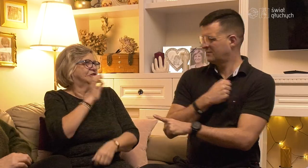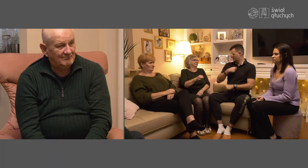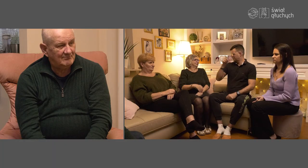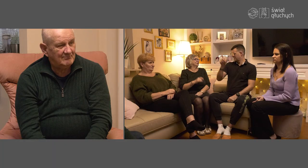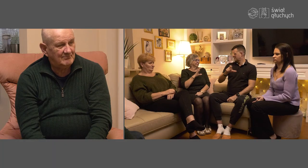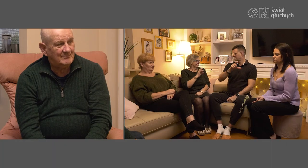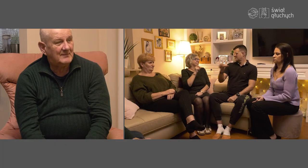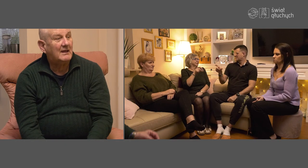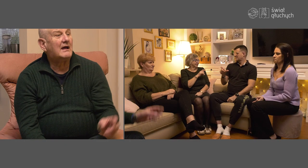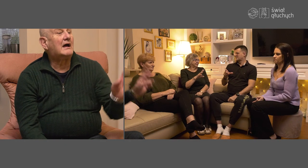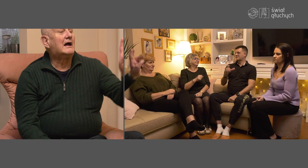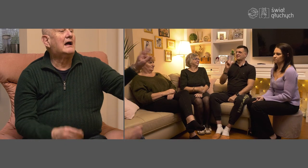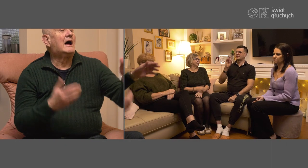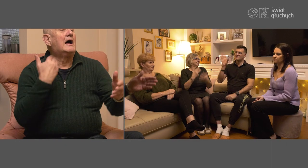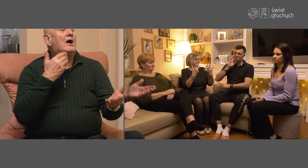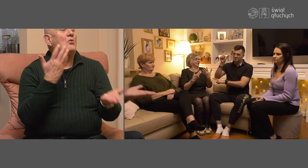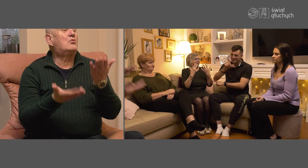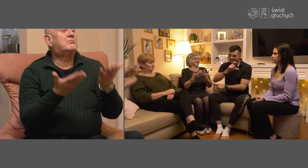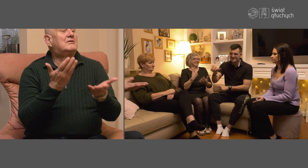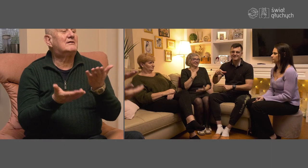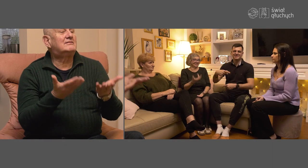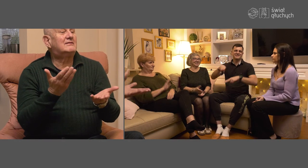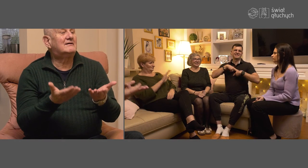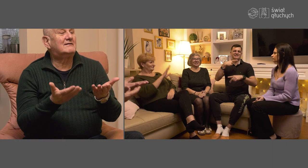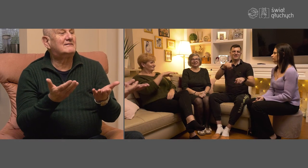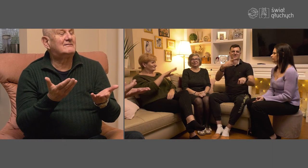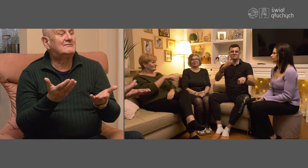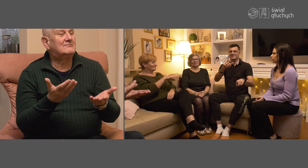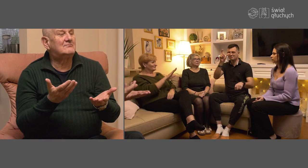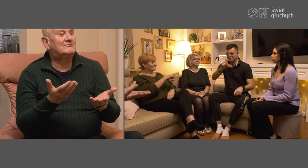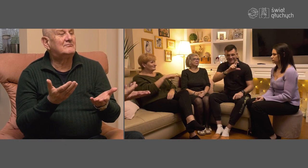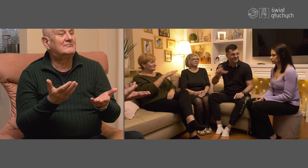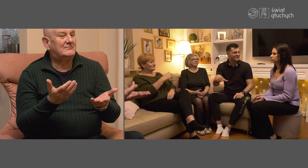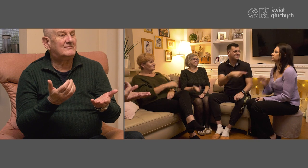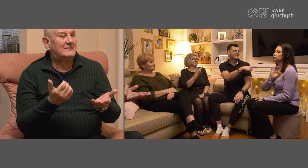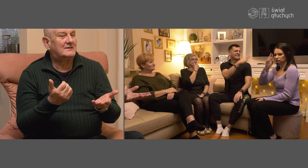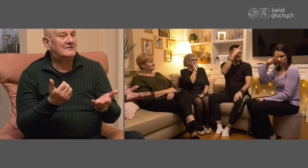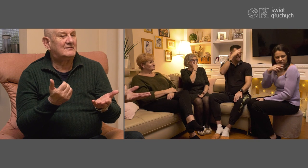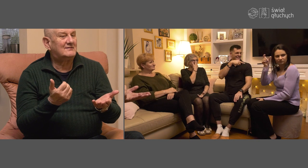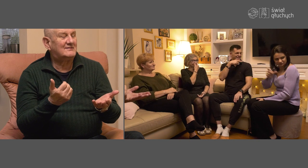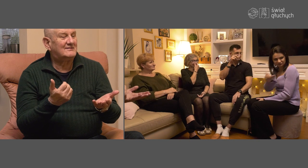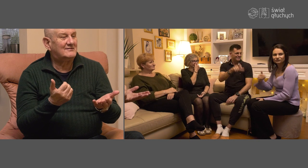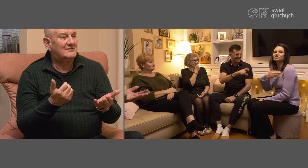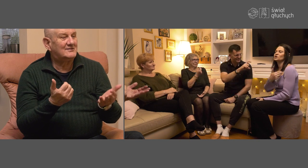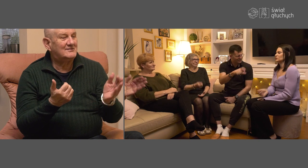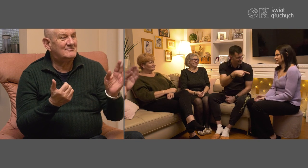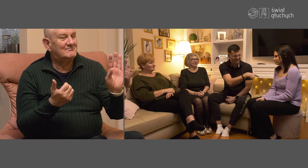[Rafał]: And did you go to school on Three Crosses Square? [Grażyna]: Yes, eight years. [Rafał]: David and Maks also go to Three Crosses Square. [Monika]: My dad used to go to Three Crosses Square.